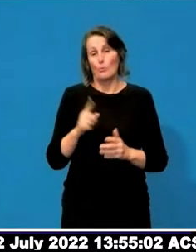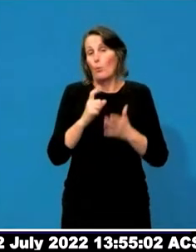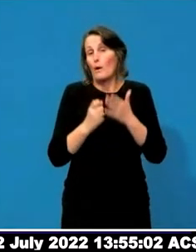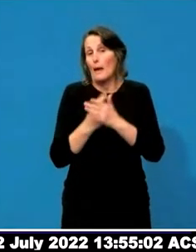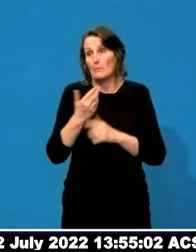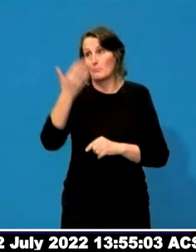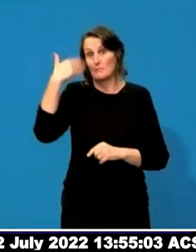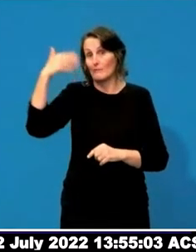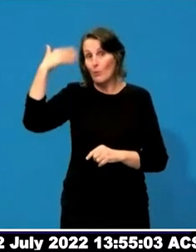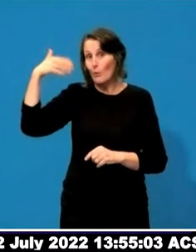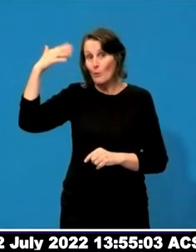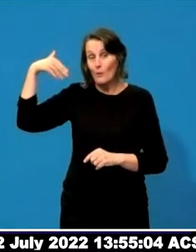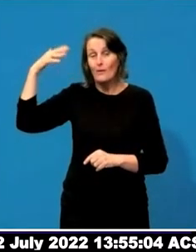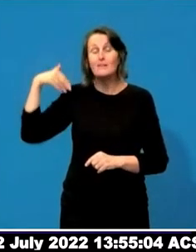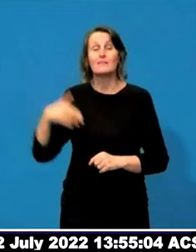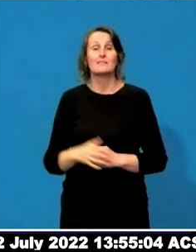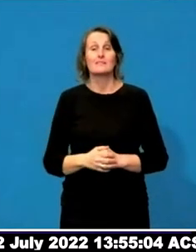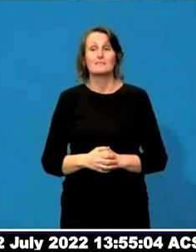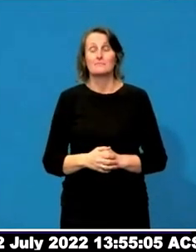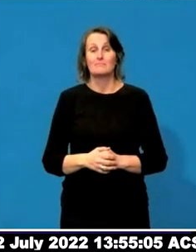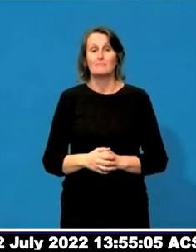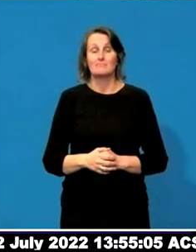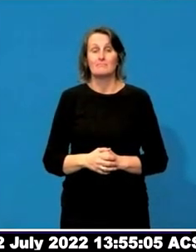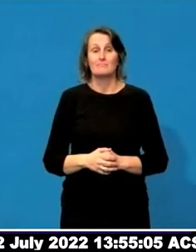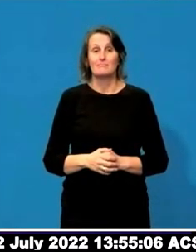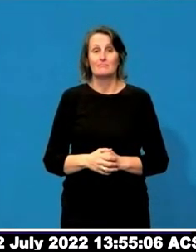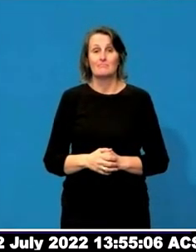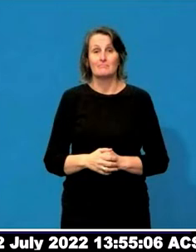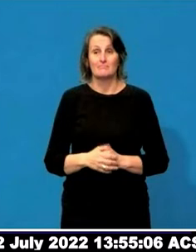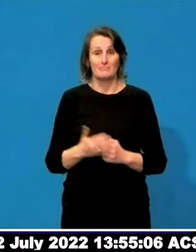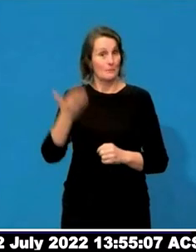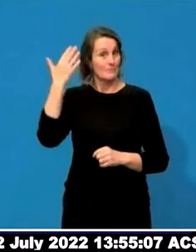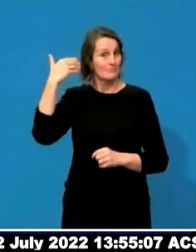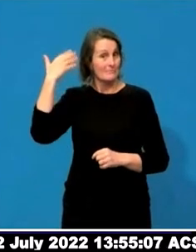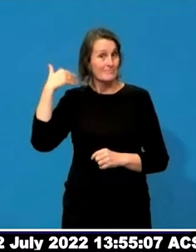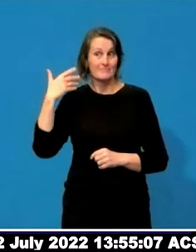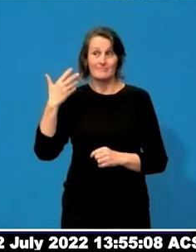because of the history of children being removed from families on the Lands,